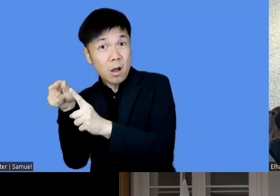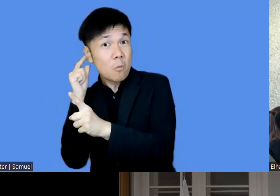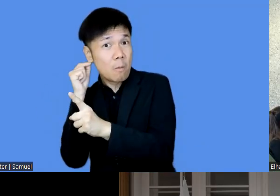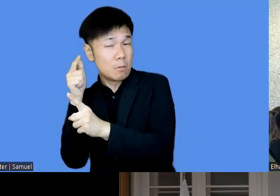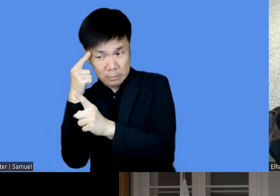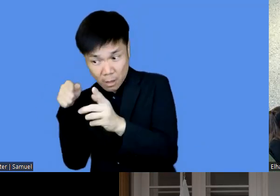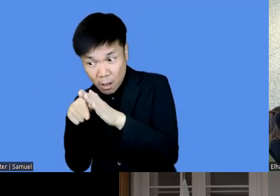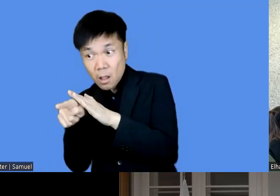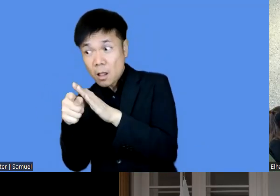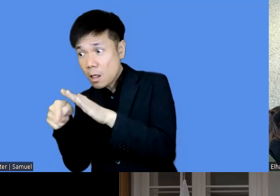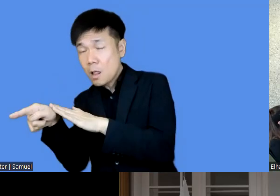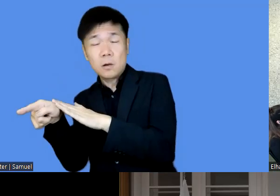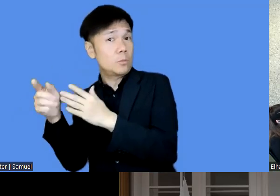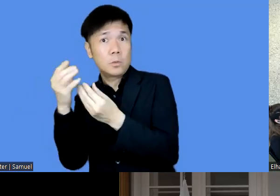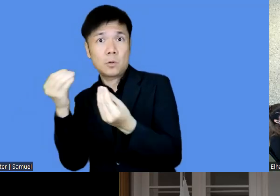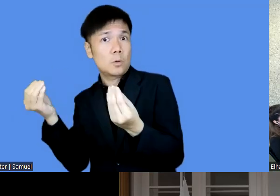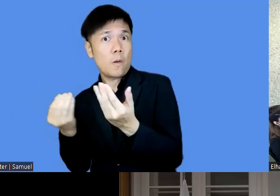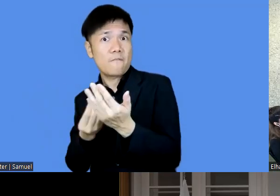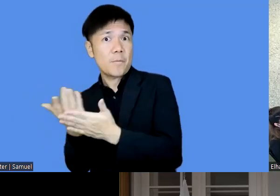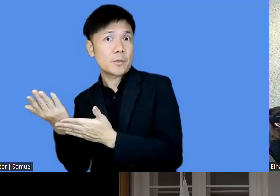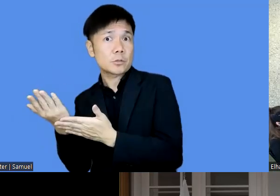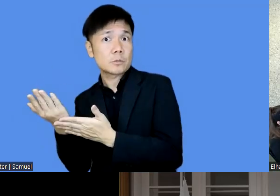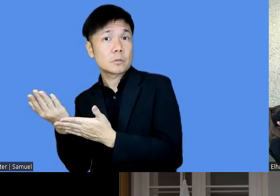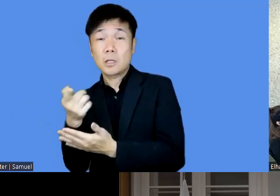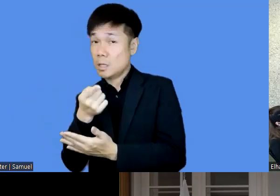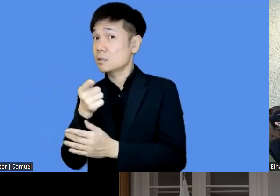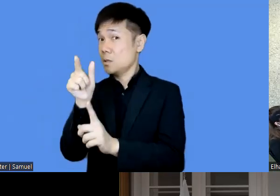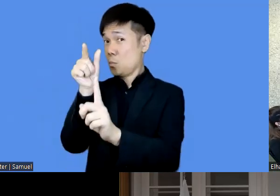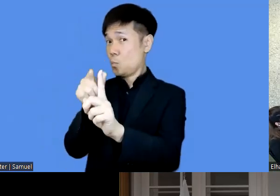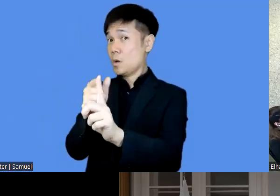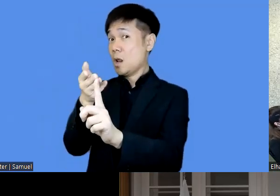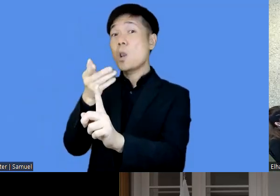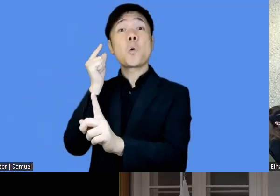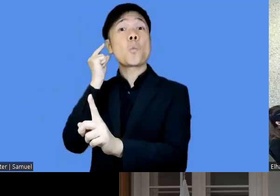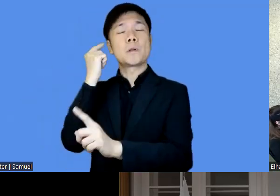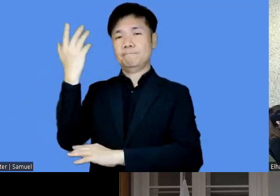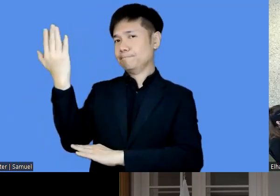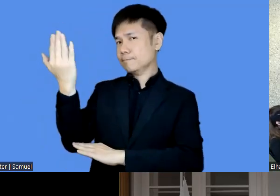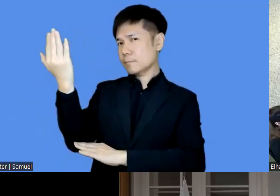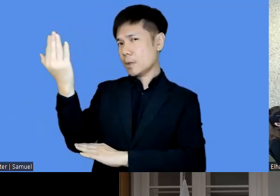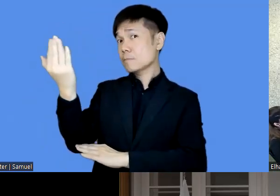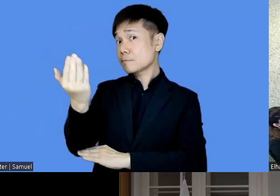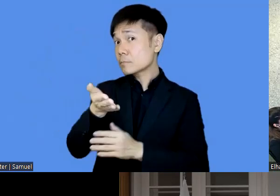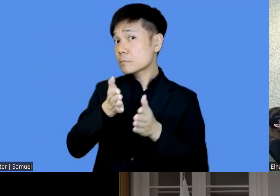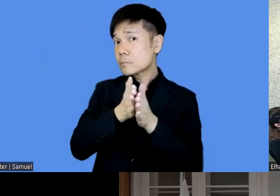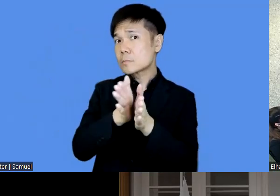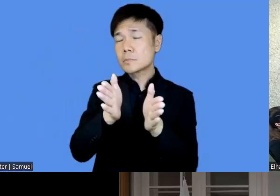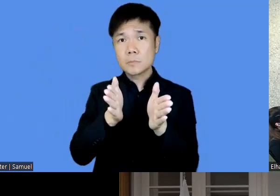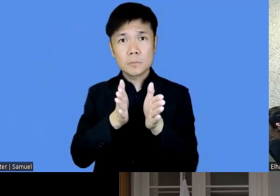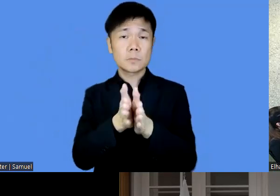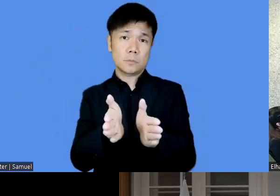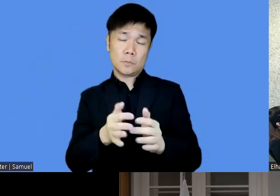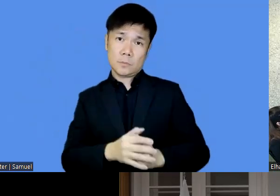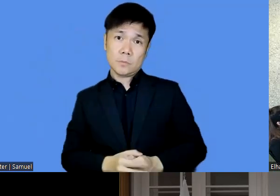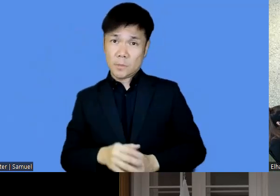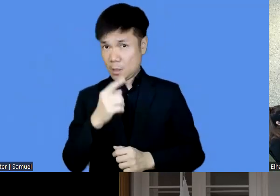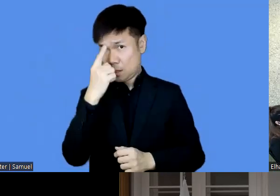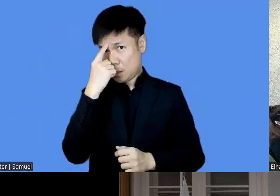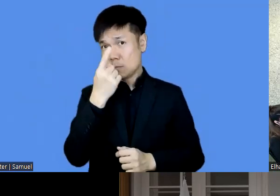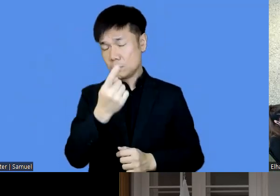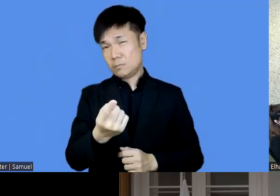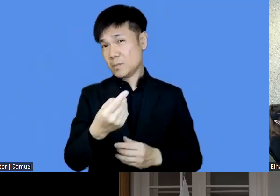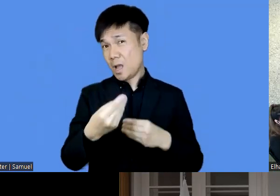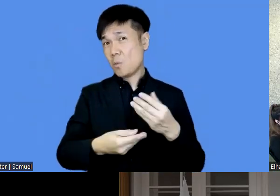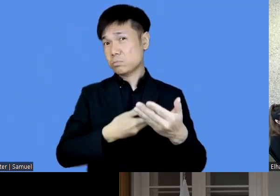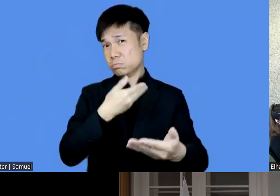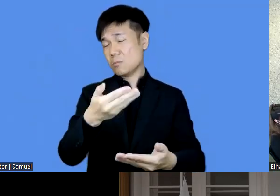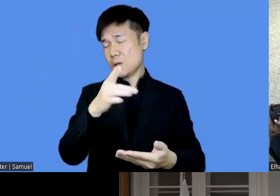it is getting attention but a gap that needs to be addressed.